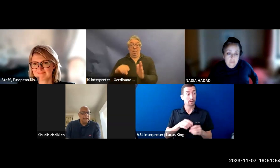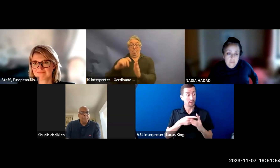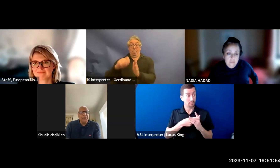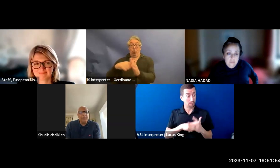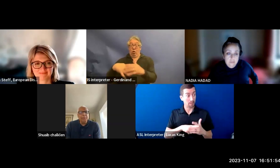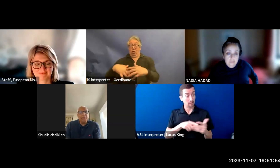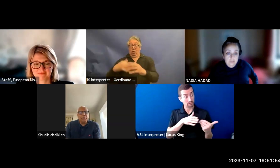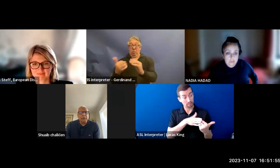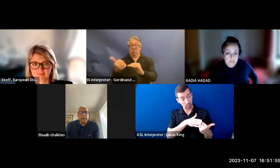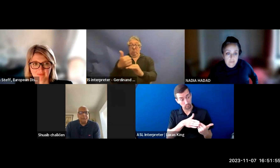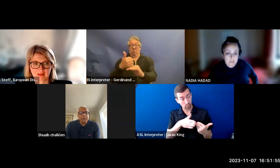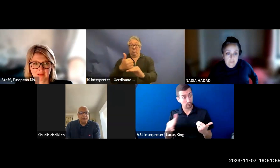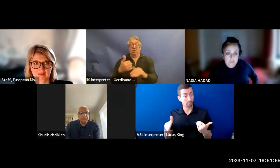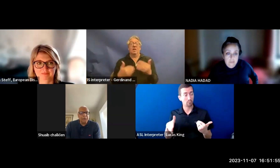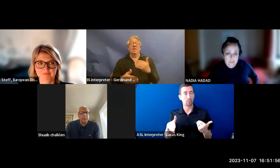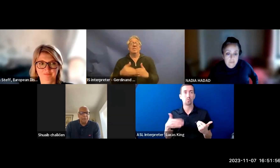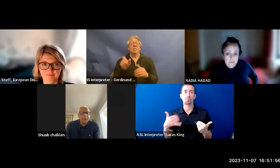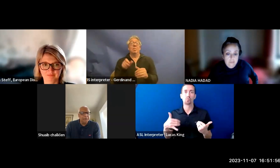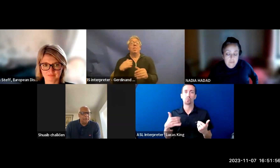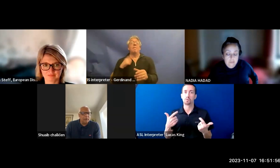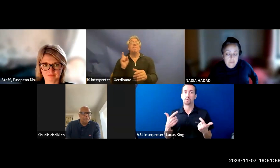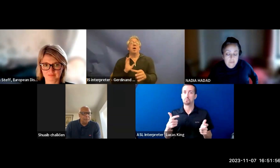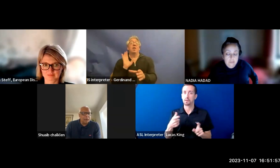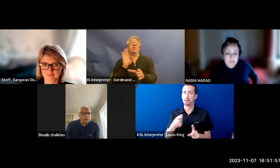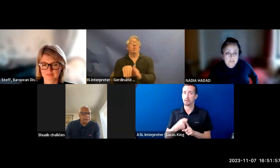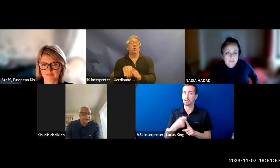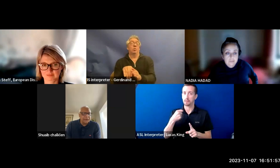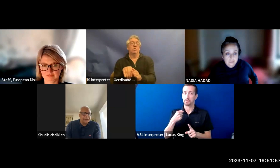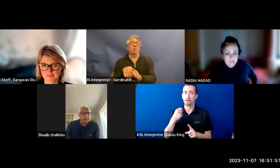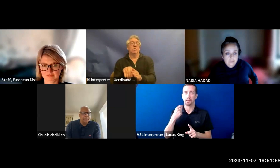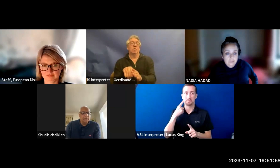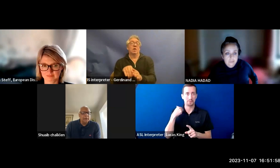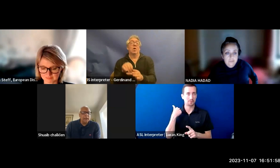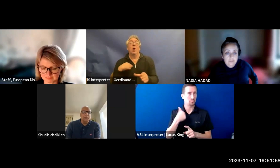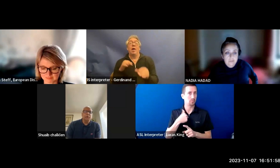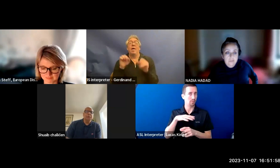had a big impact on us because we could be involved in priority setting